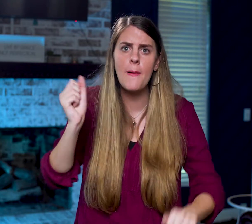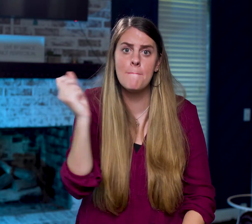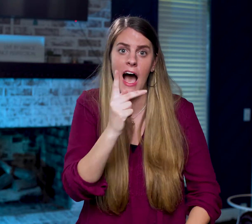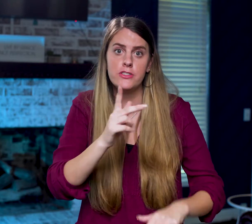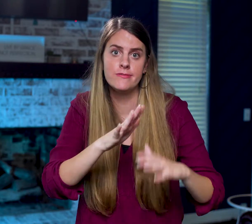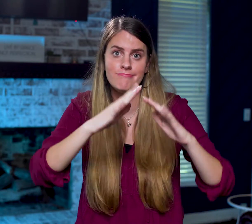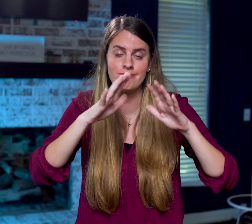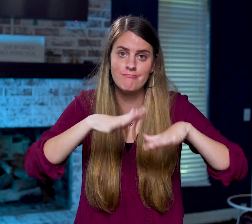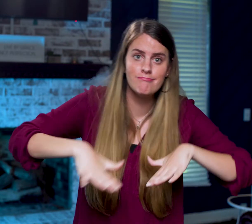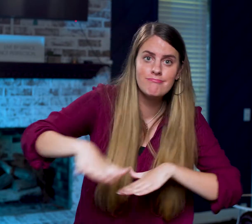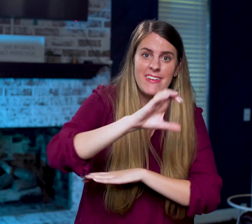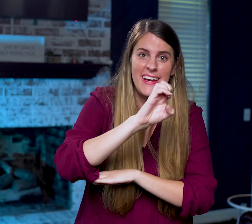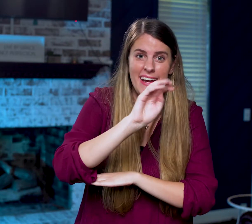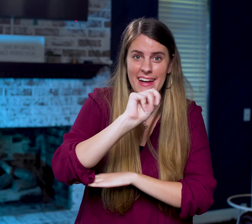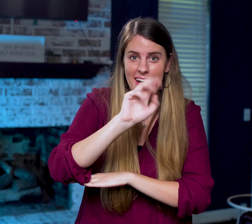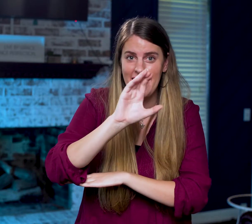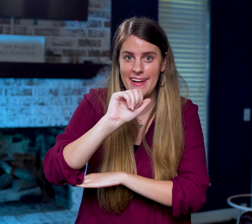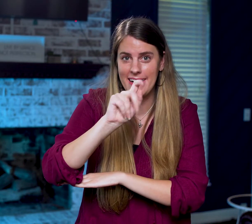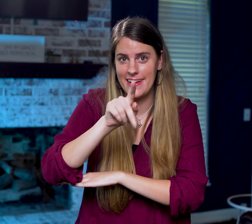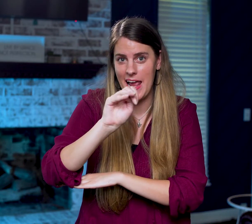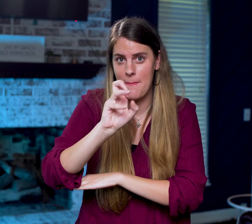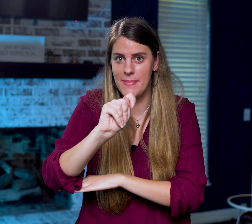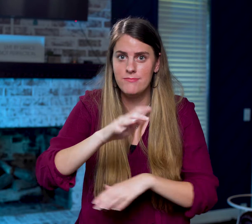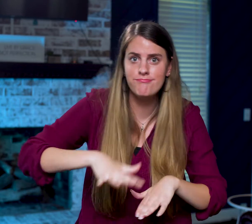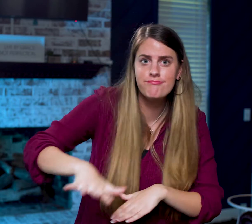back to the encampment,